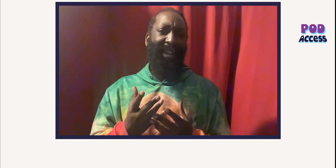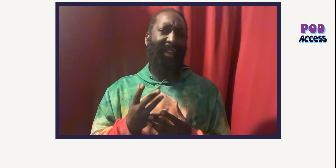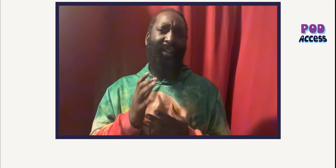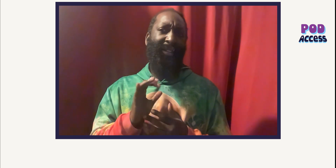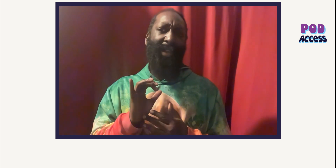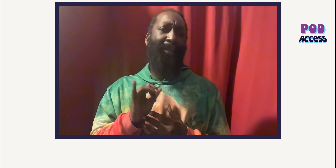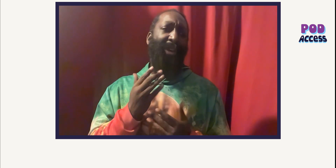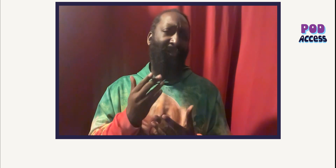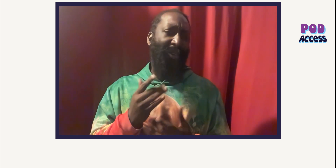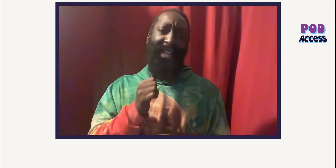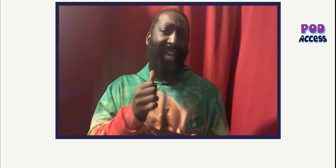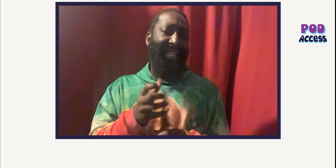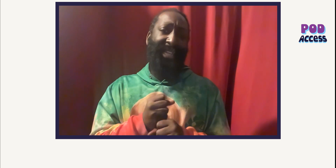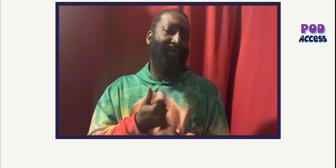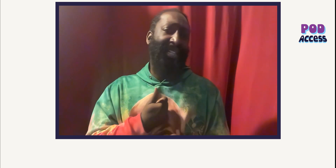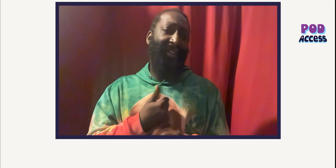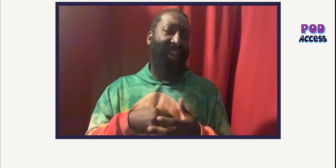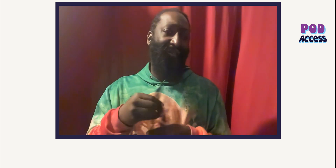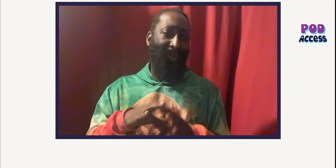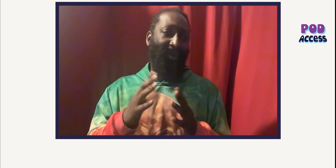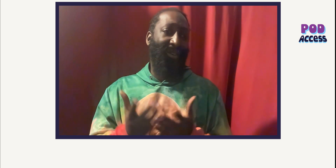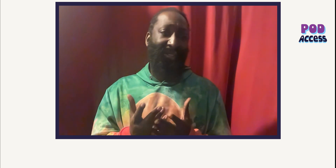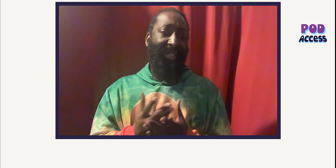And I'm grateful that I didn't take myself out from the world.